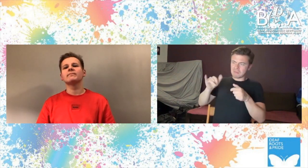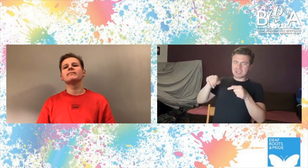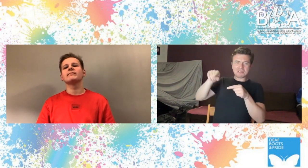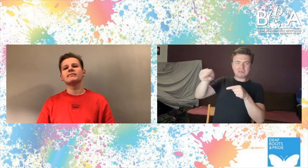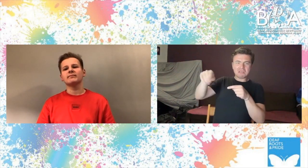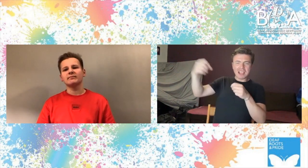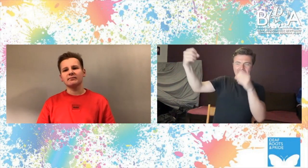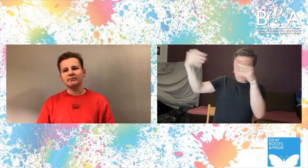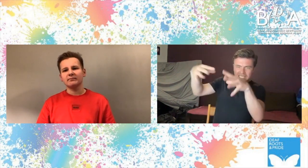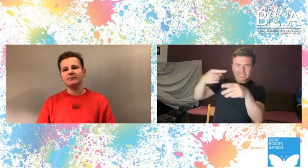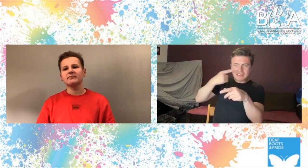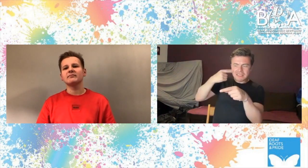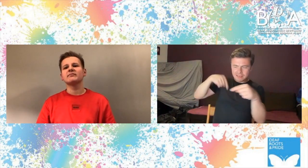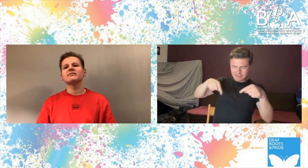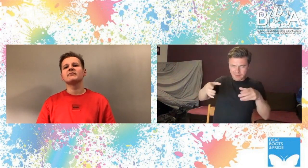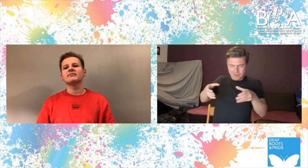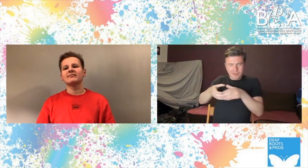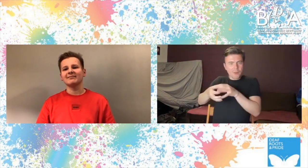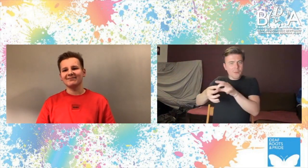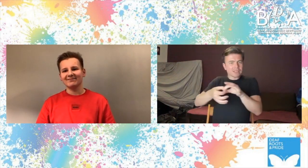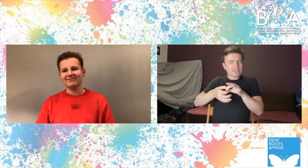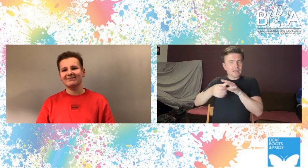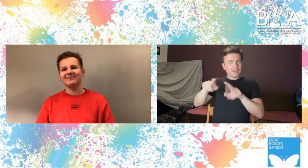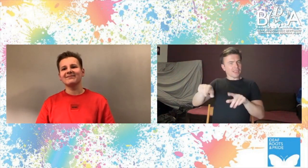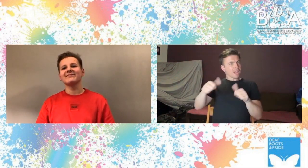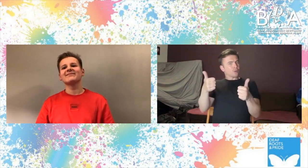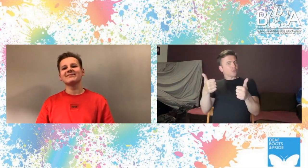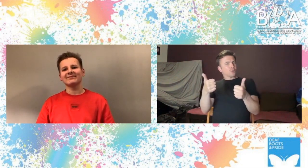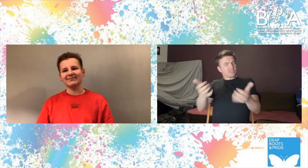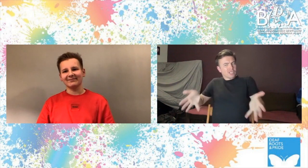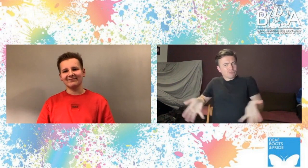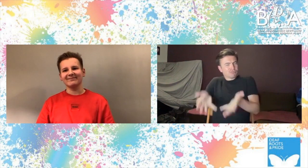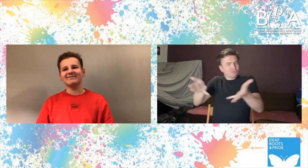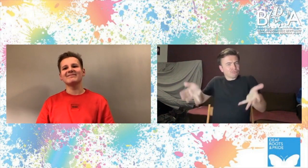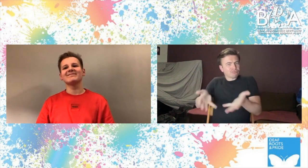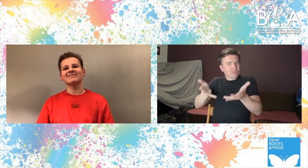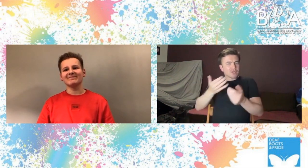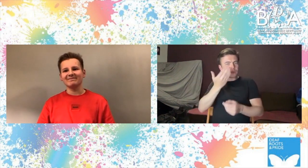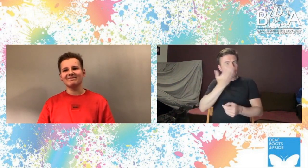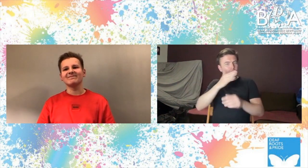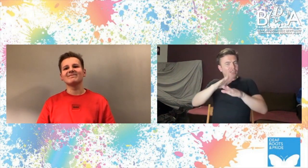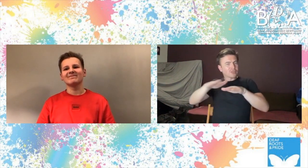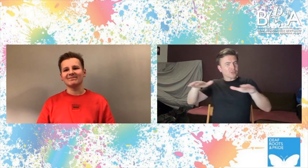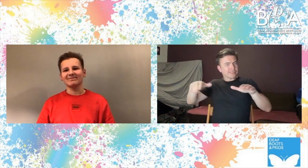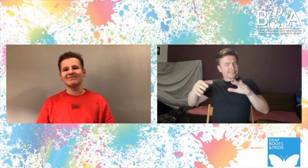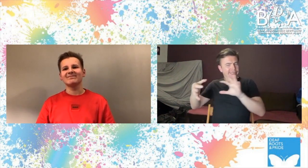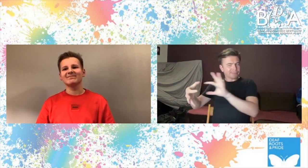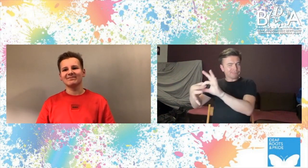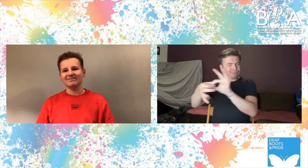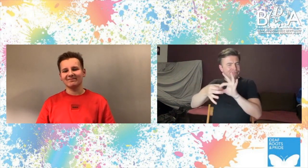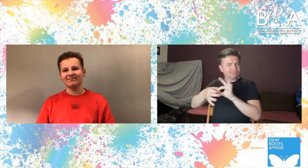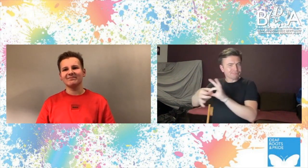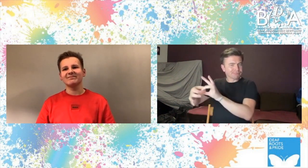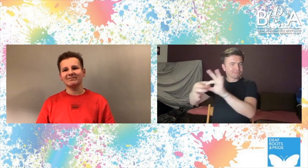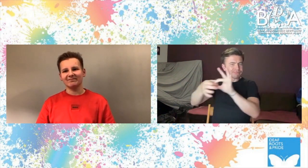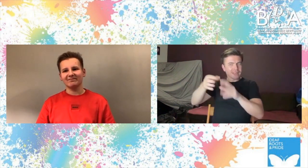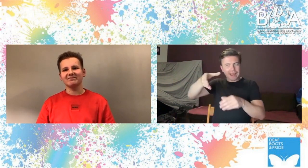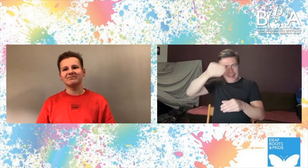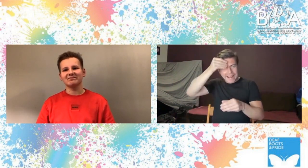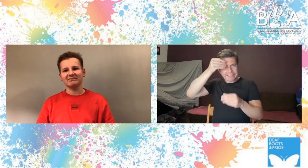do together so you are experiencing teamwork. Someone can take on the lighting, someone else could take on other roles. I think it would give children a great